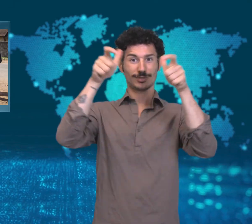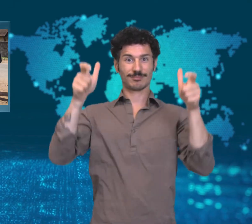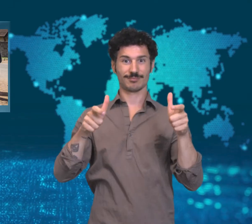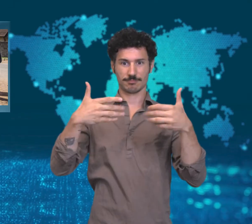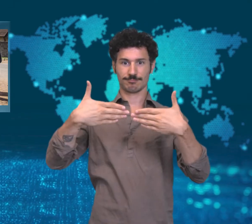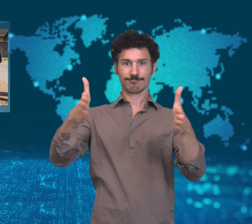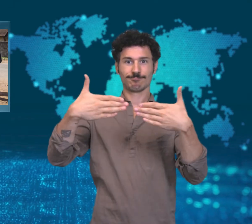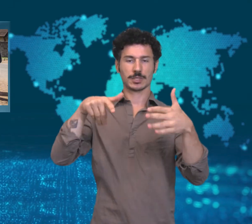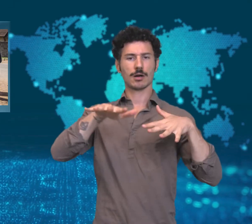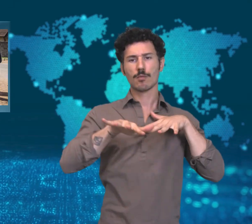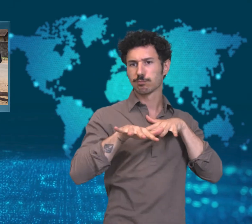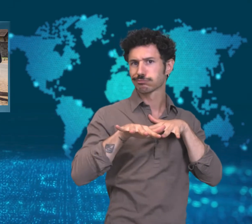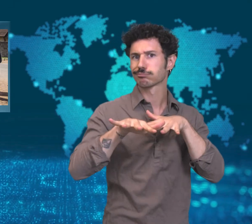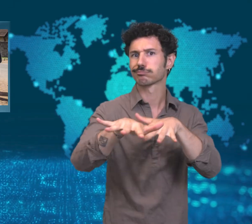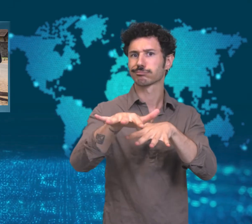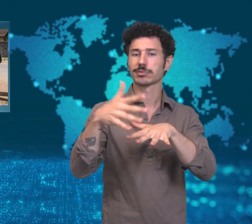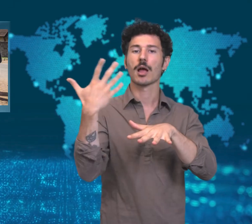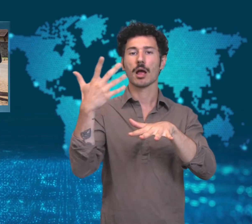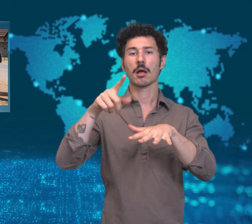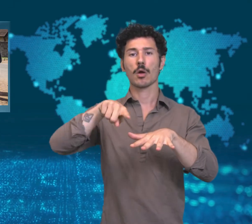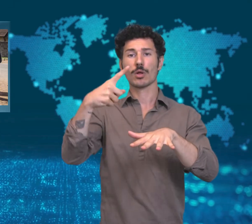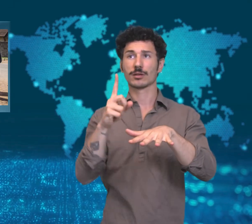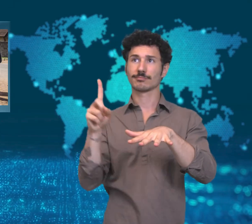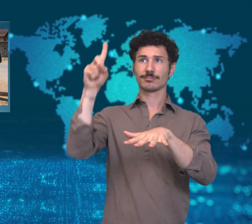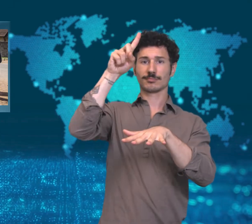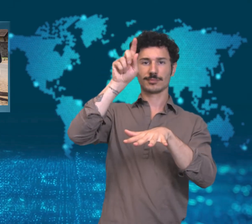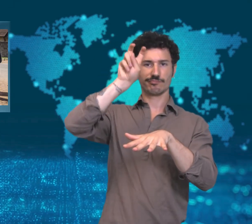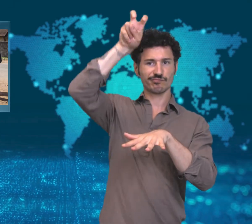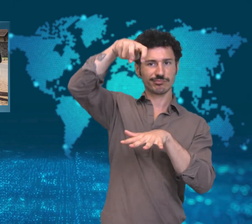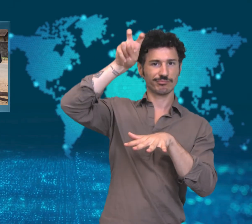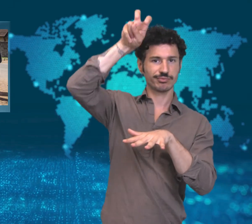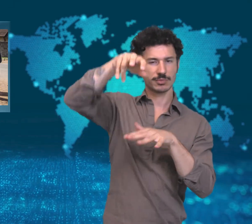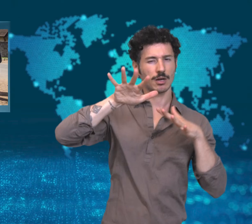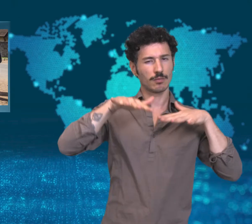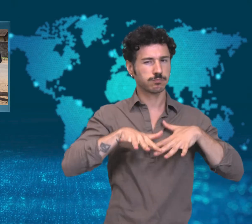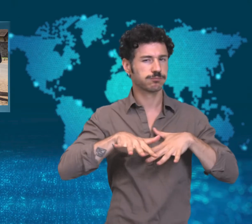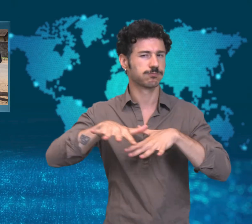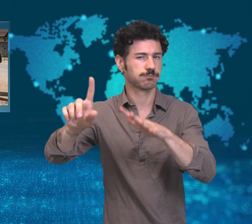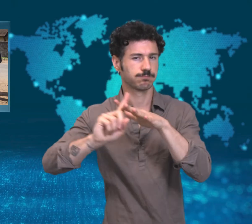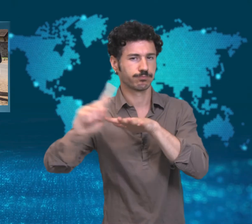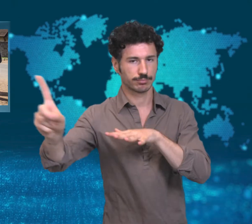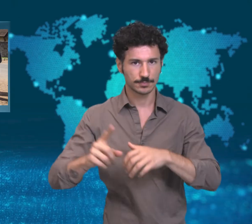Nine prison officers sustained minor injuries.